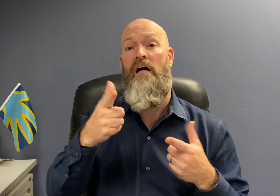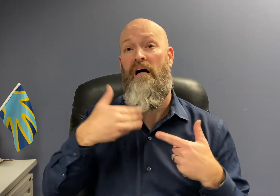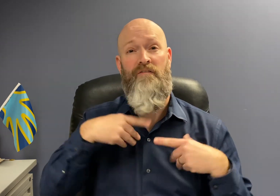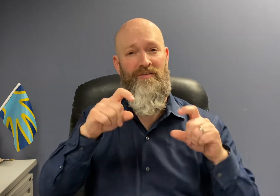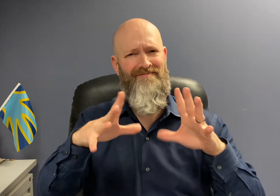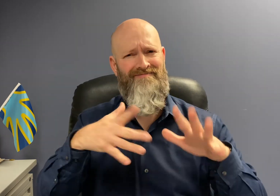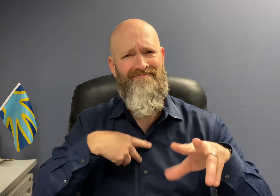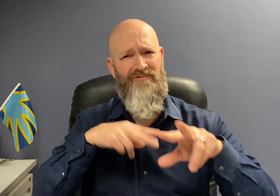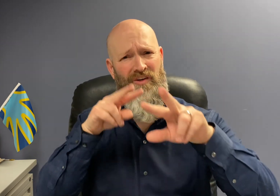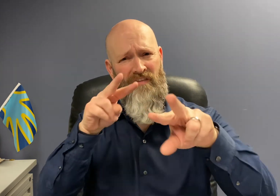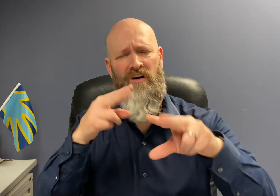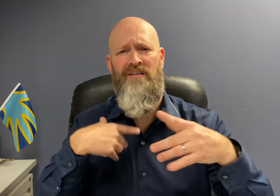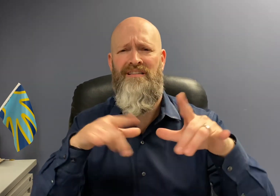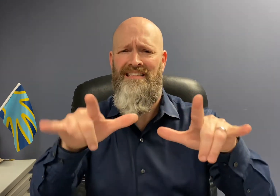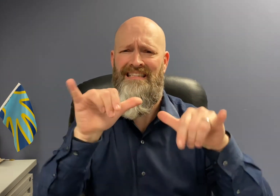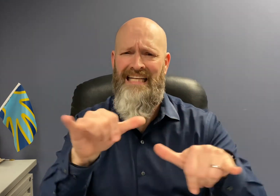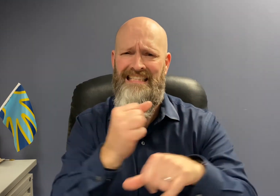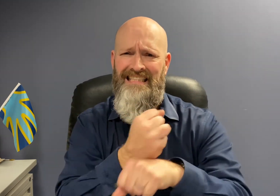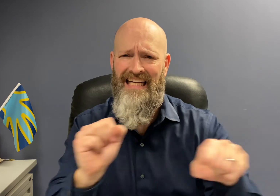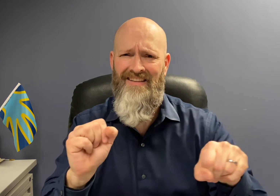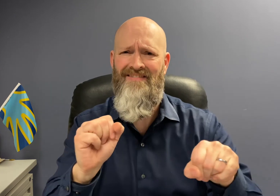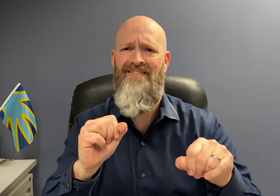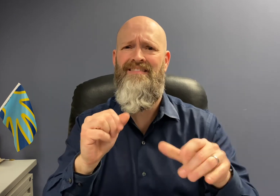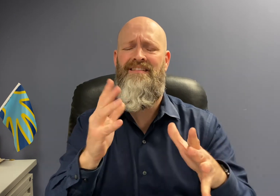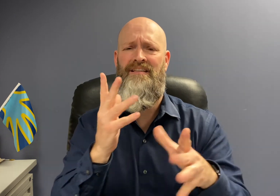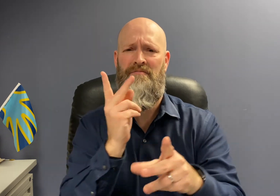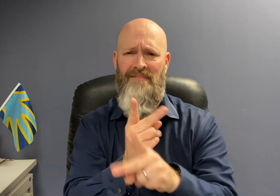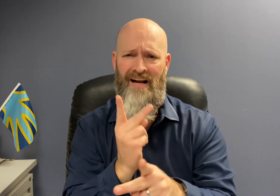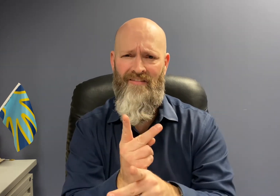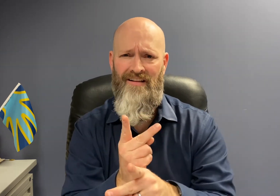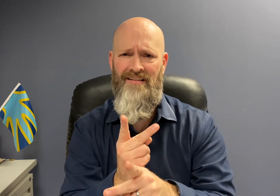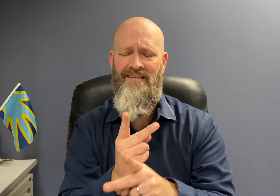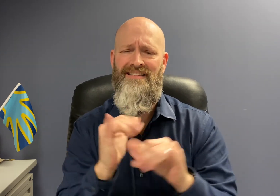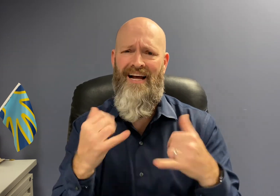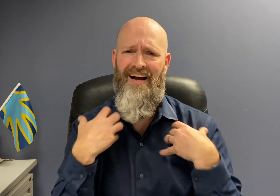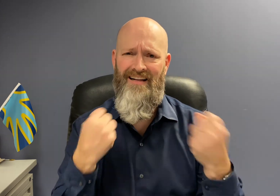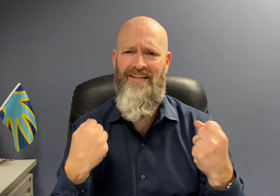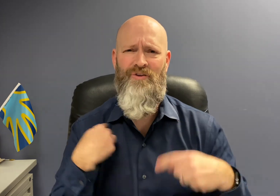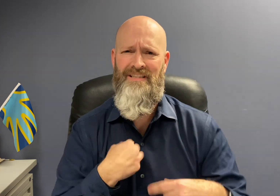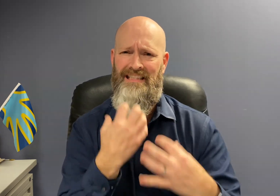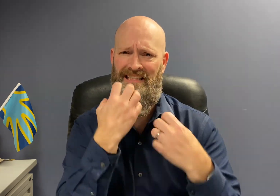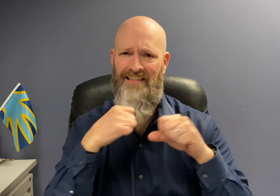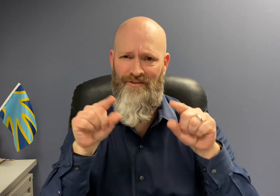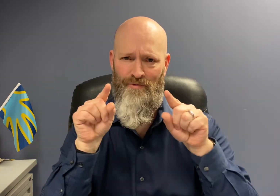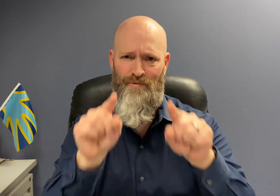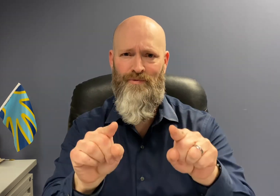I look forward to receiving your questions. Please stay safe, be careful, stay healthy. We value you!